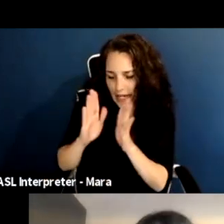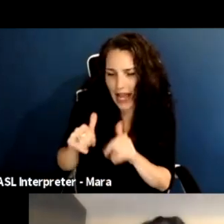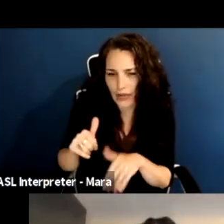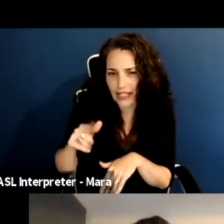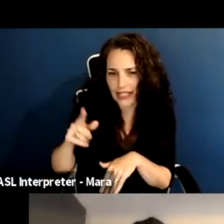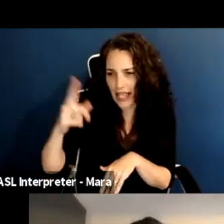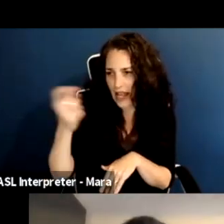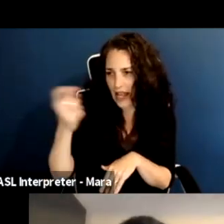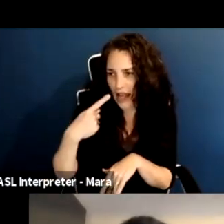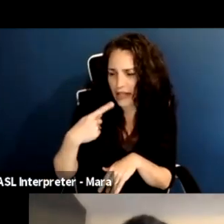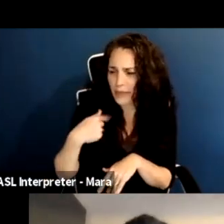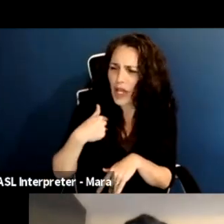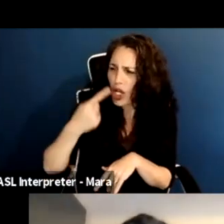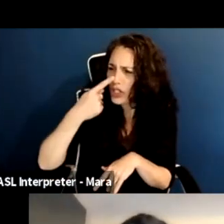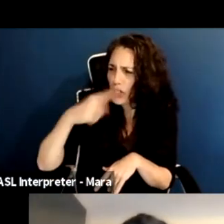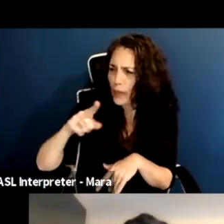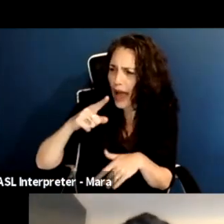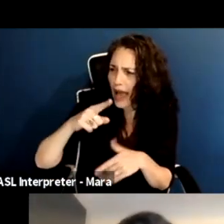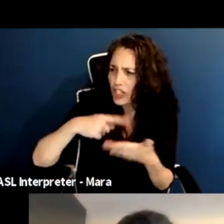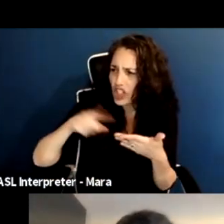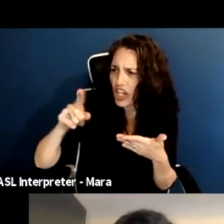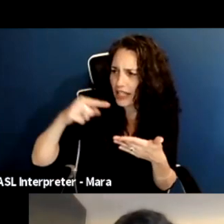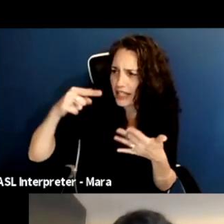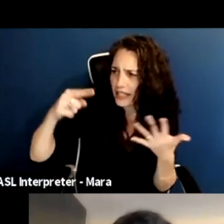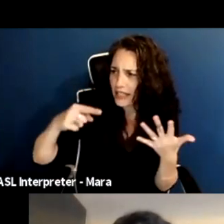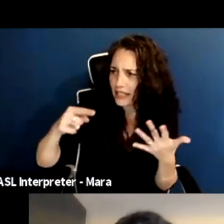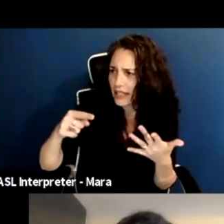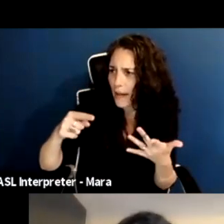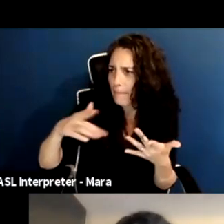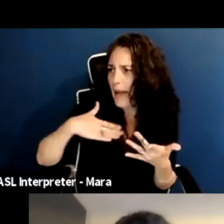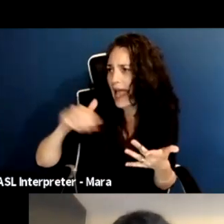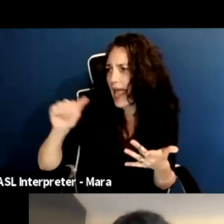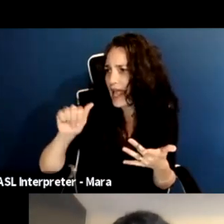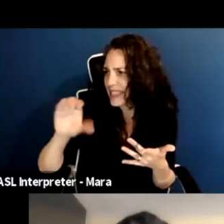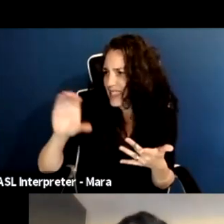Like it becomes real, it becomes so real.